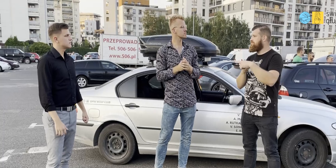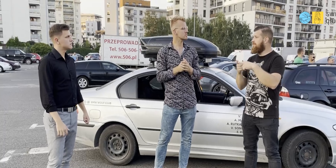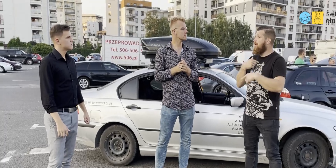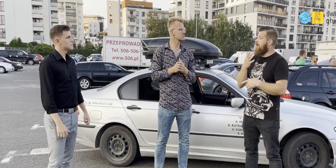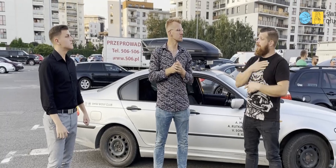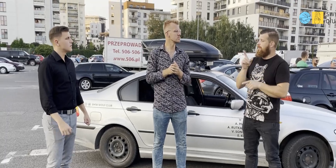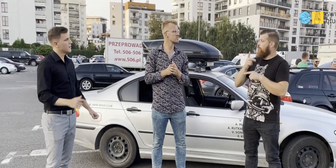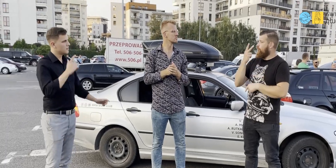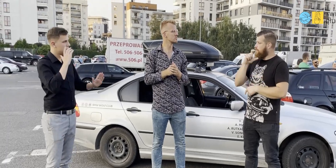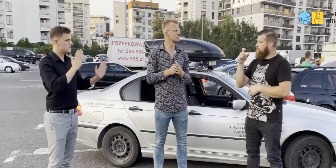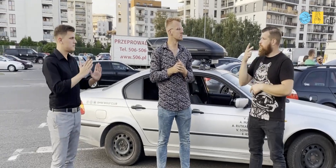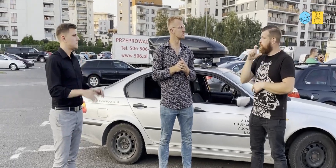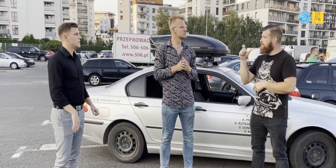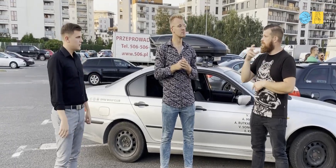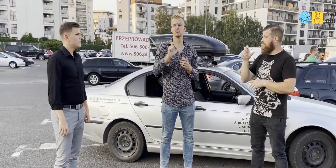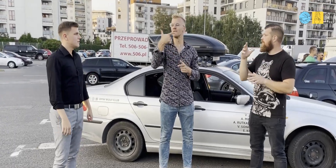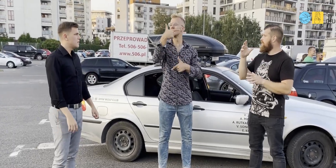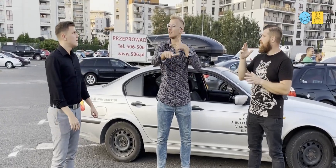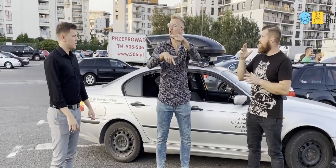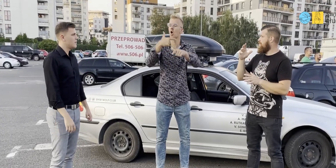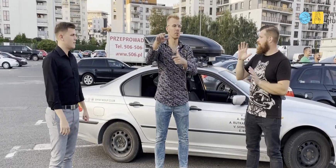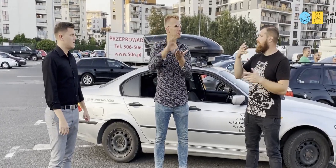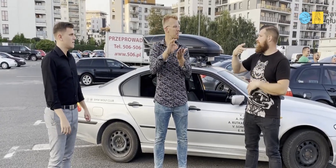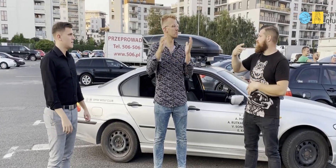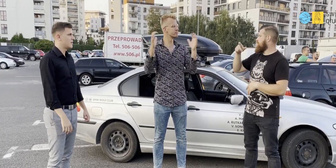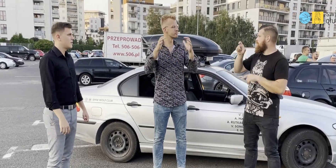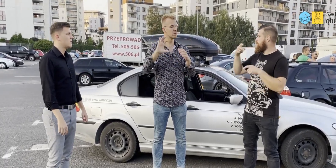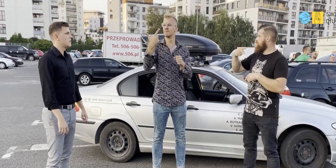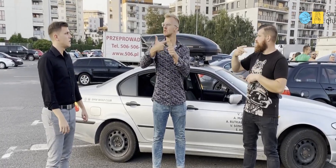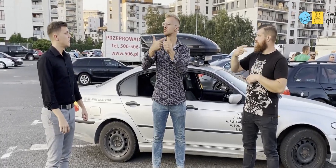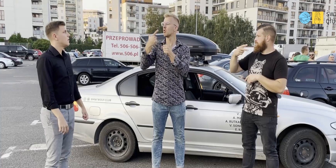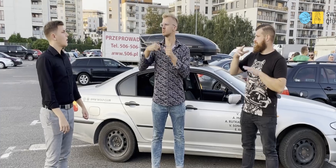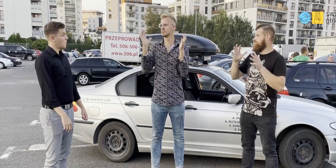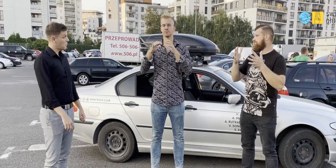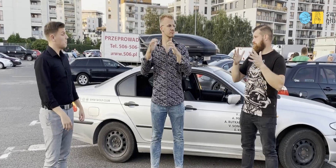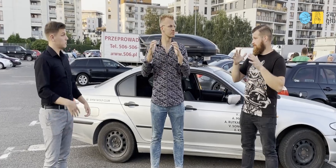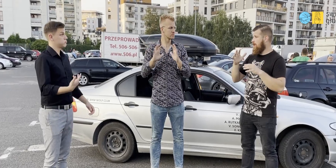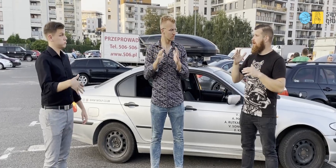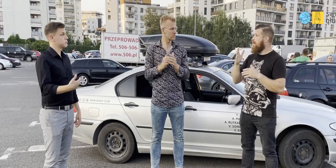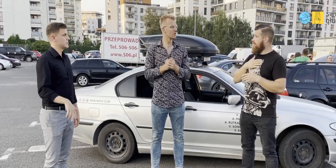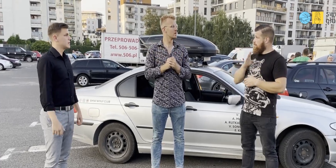[G]: There are maybe 20 regulars who come every 2 weeks.